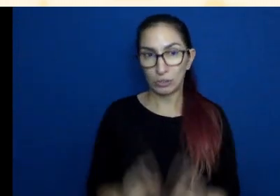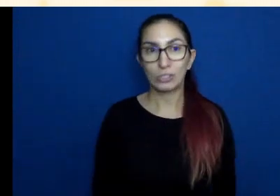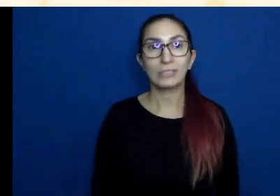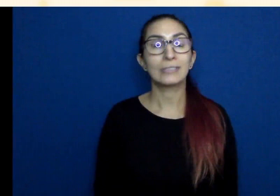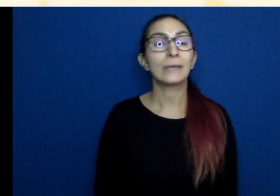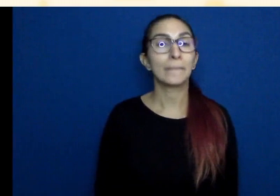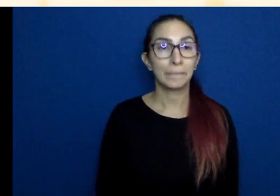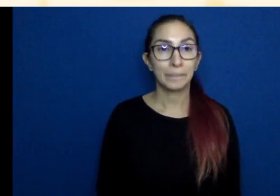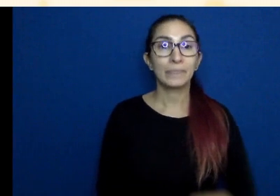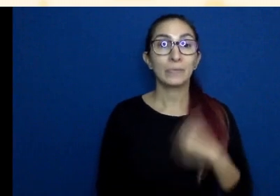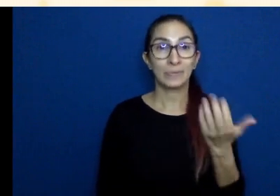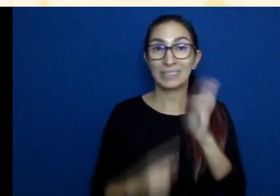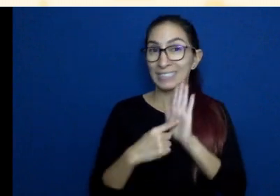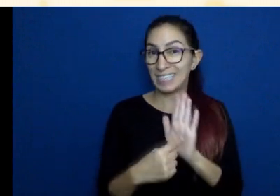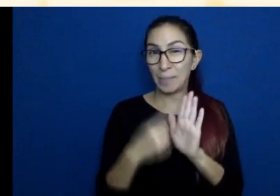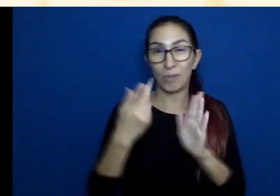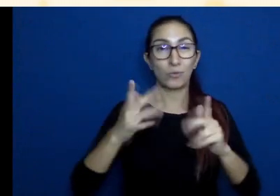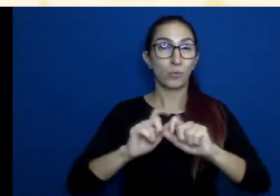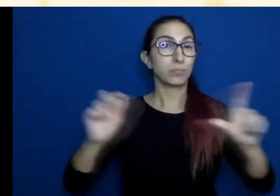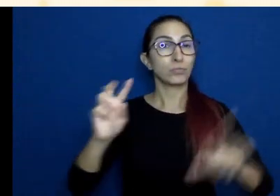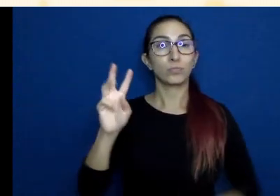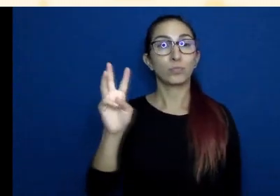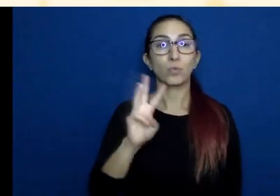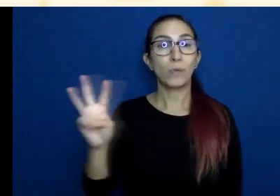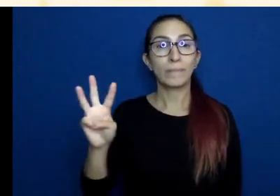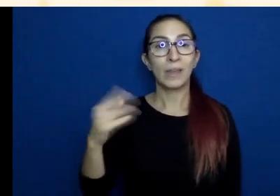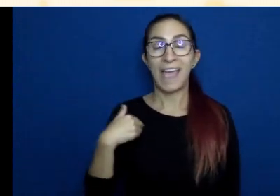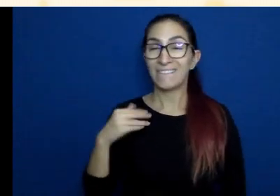and it's both methodologies. This is an example here.